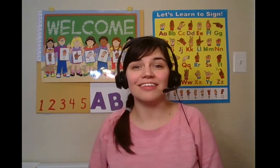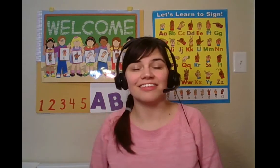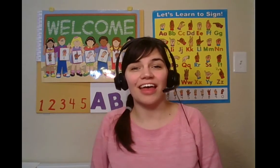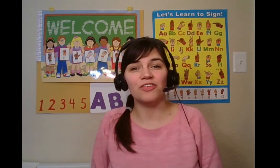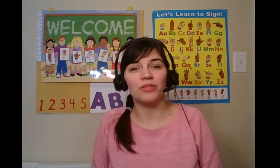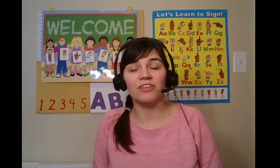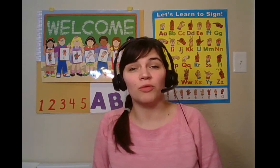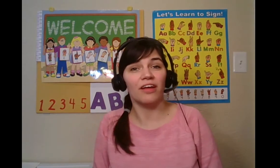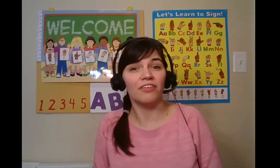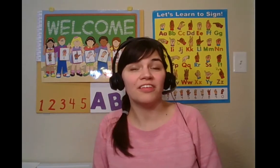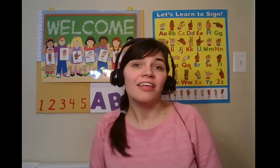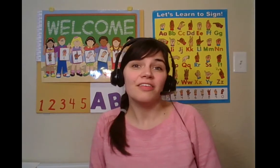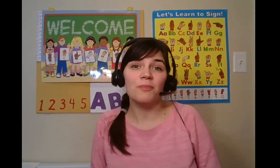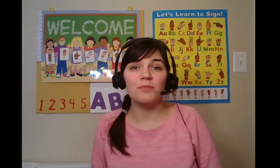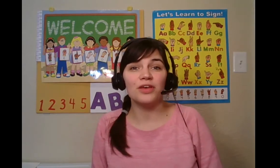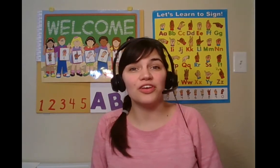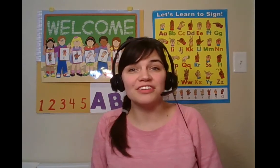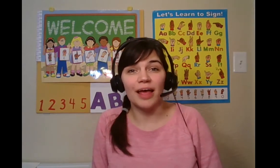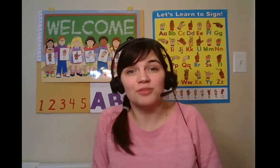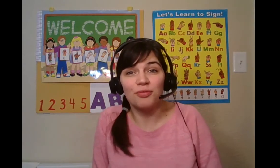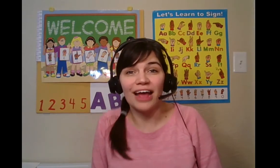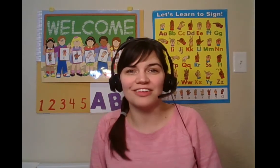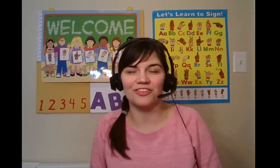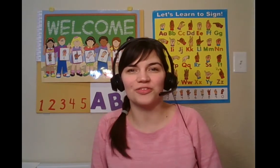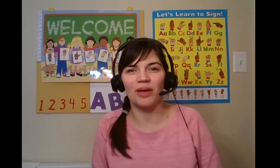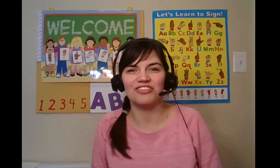class with someone else, this might be a good time to practice those questions